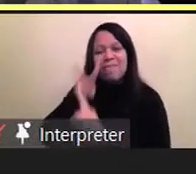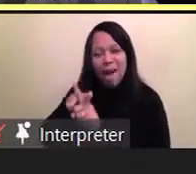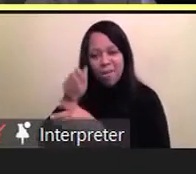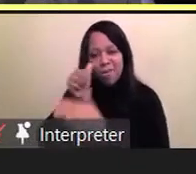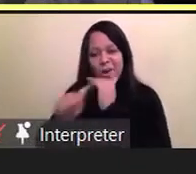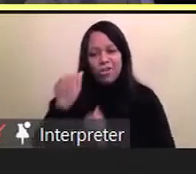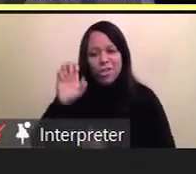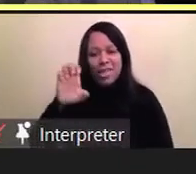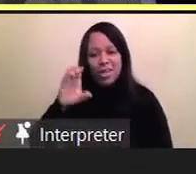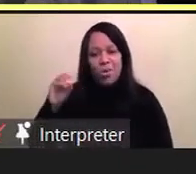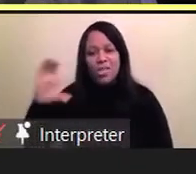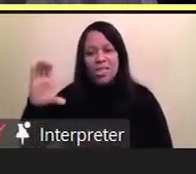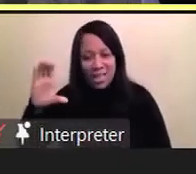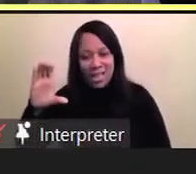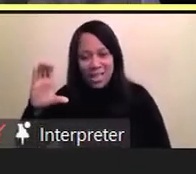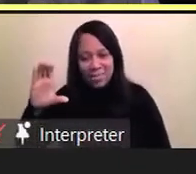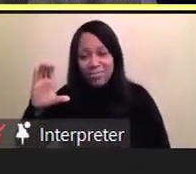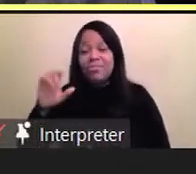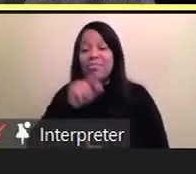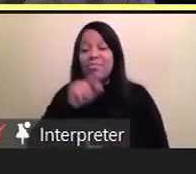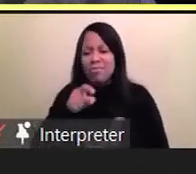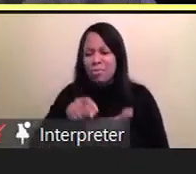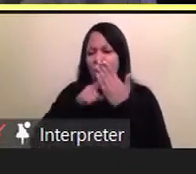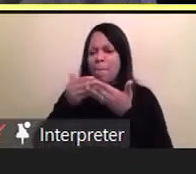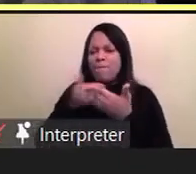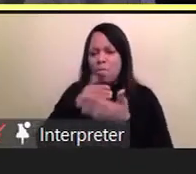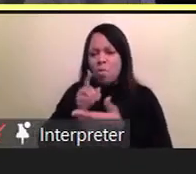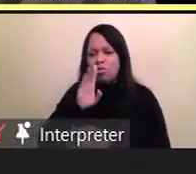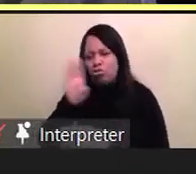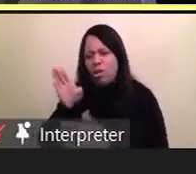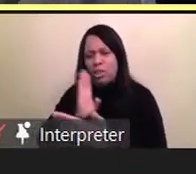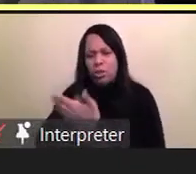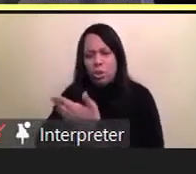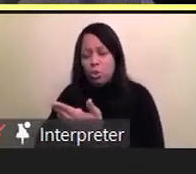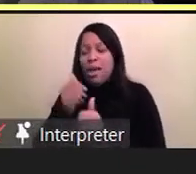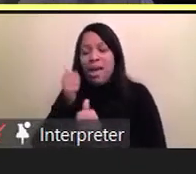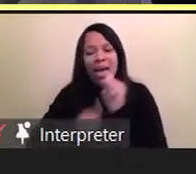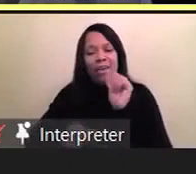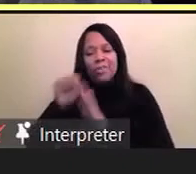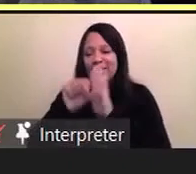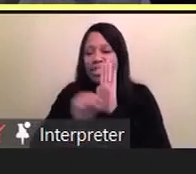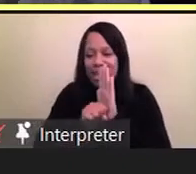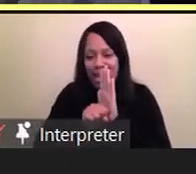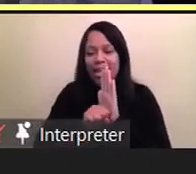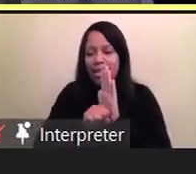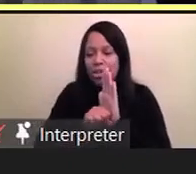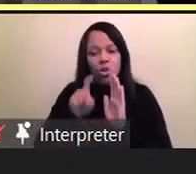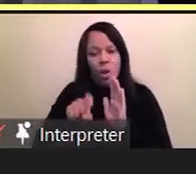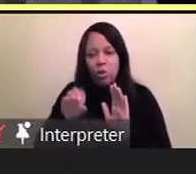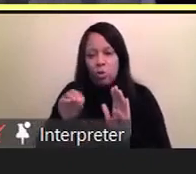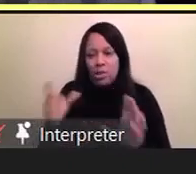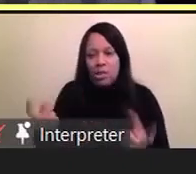to do before filing a lawsuit. And in every state, you need to do something to file it